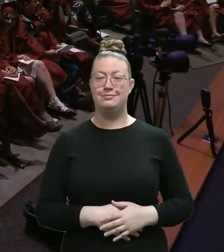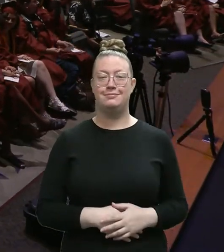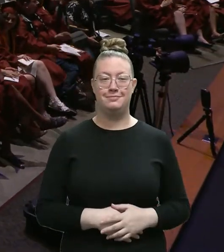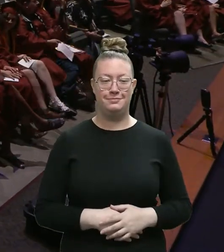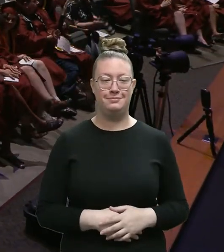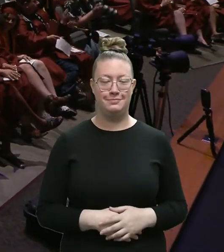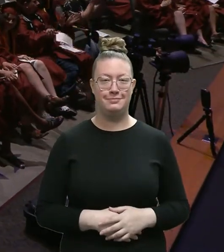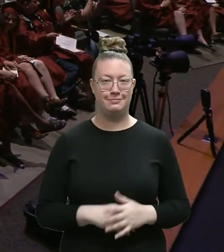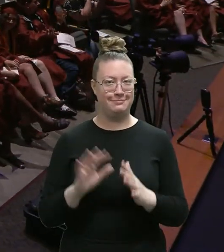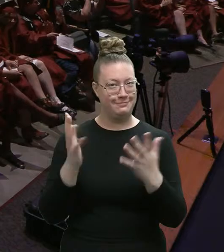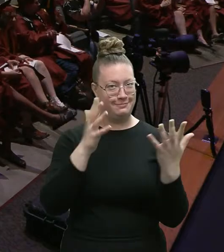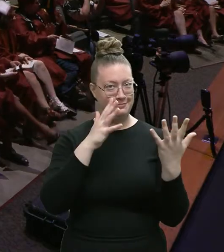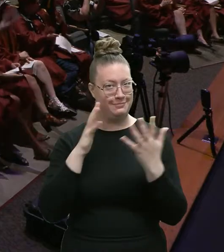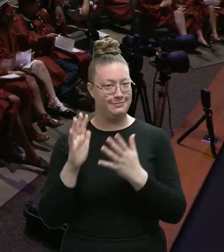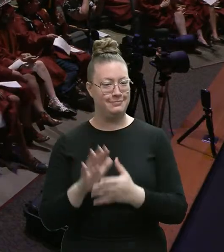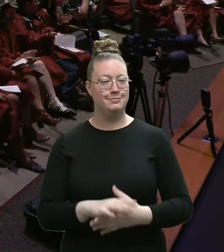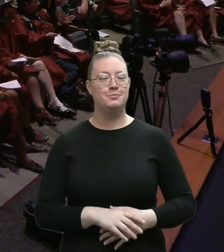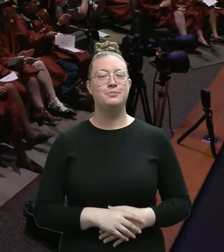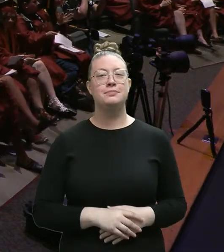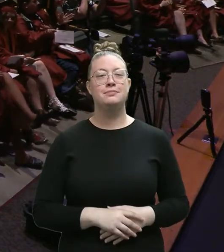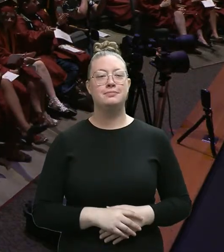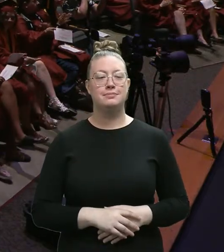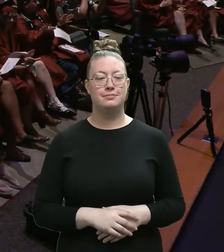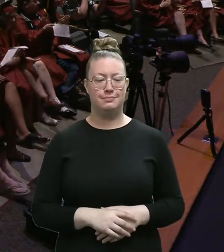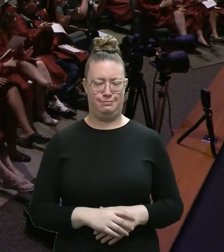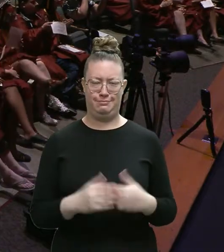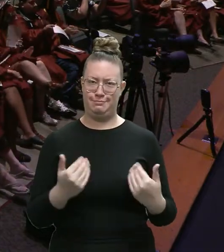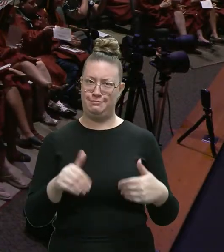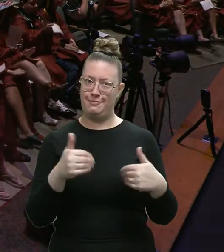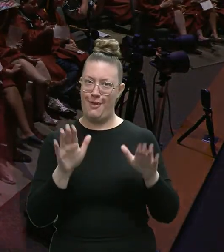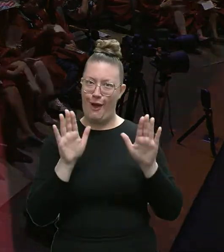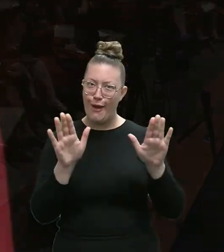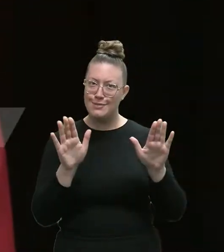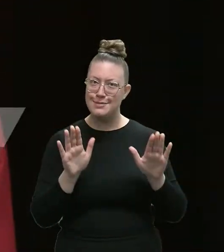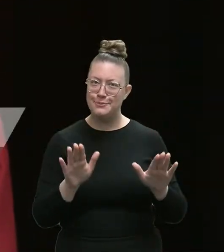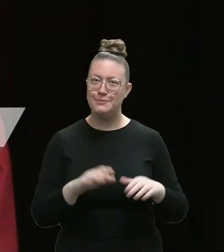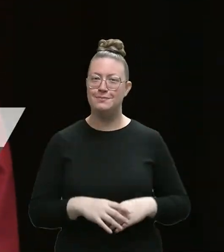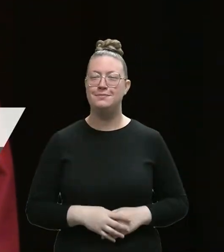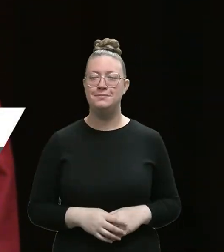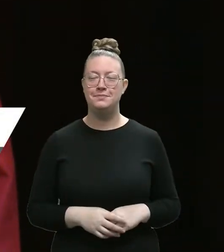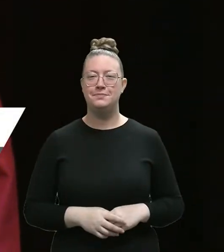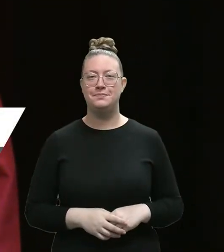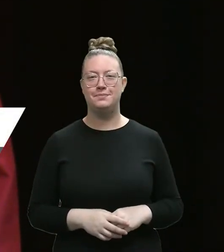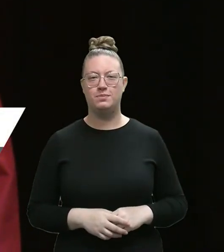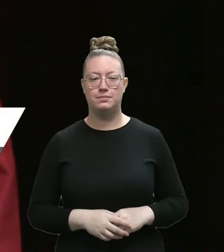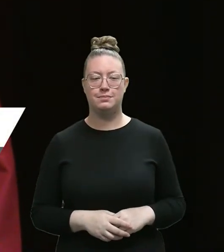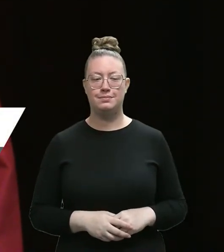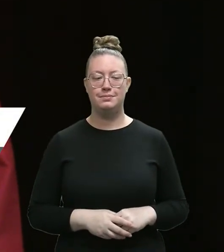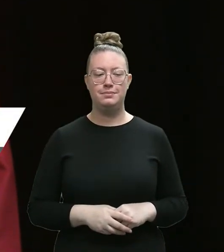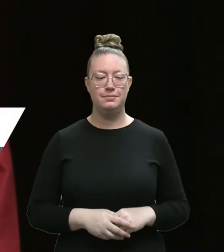Thank you. Next I'd like to reintroduce